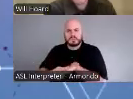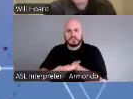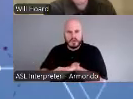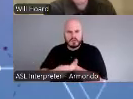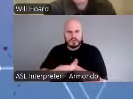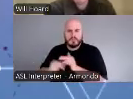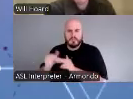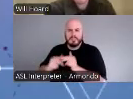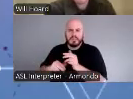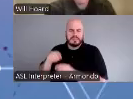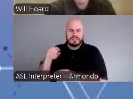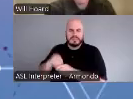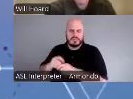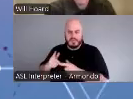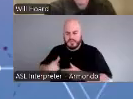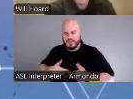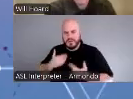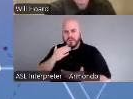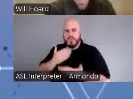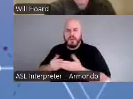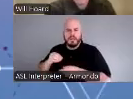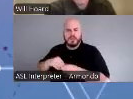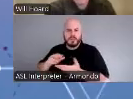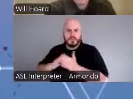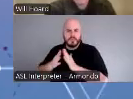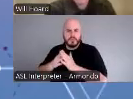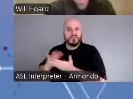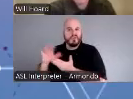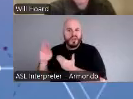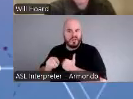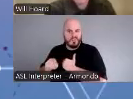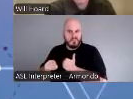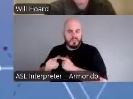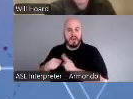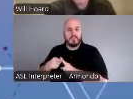or the Living Well in the Community curriculum about setbacks and detours.